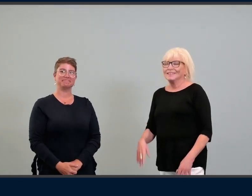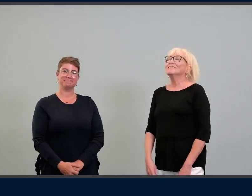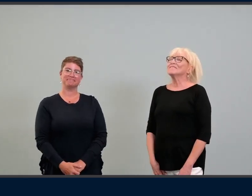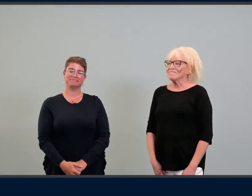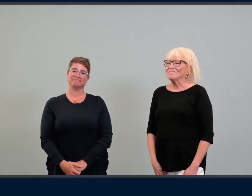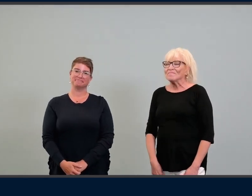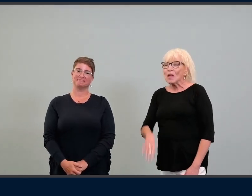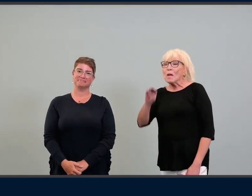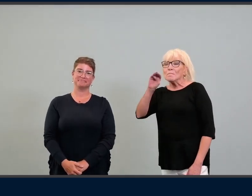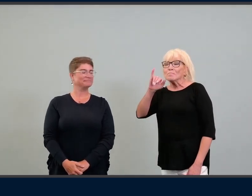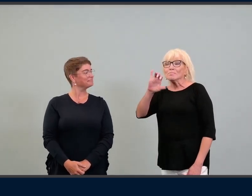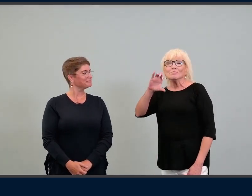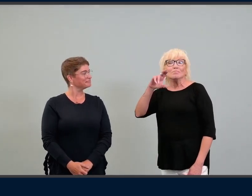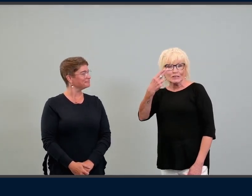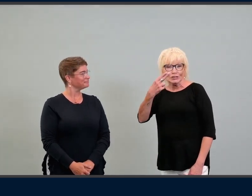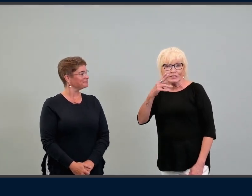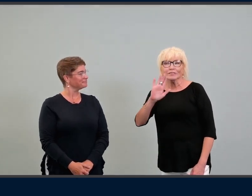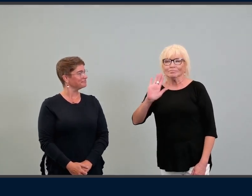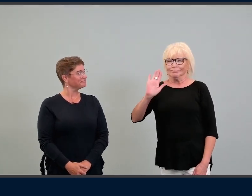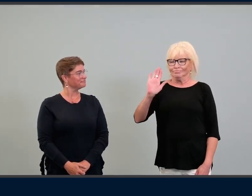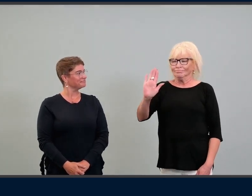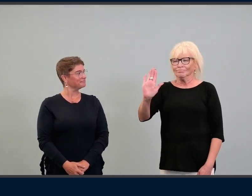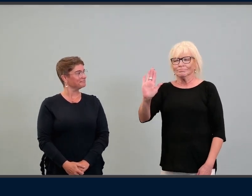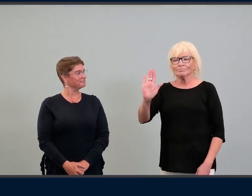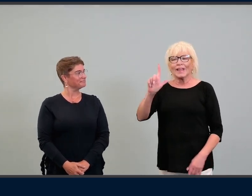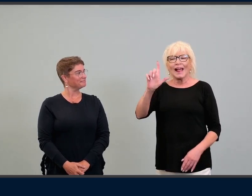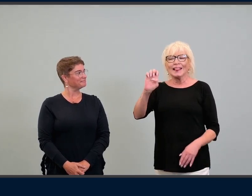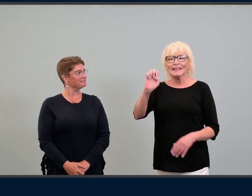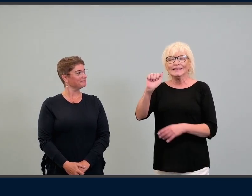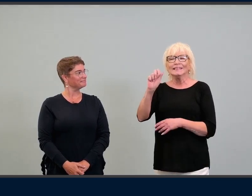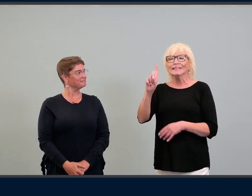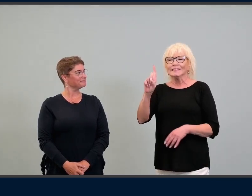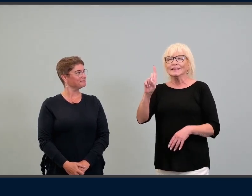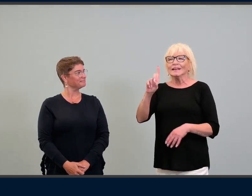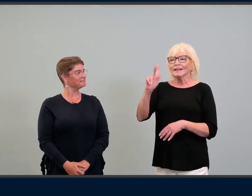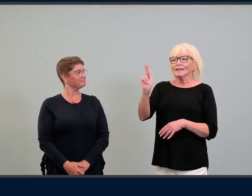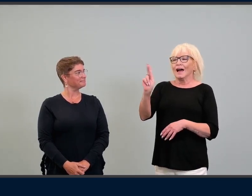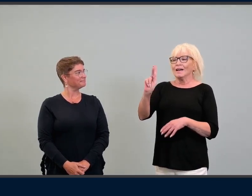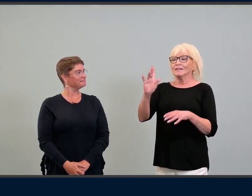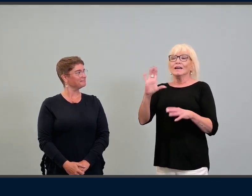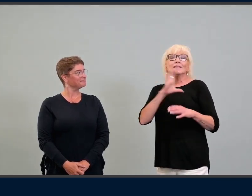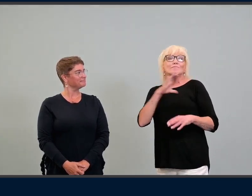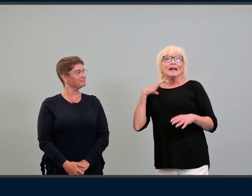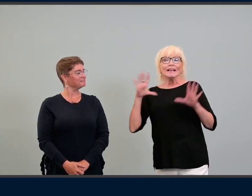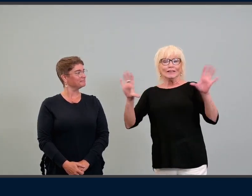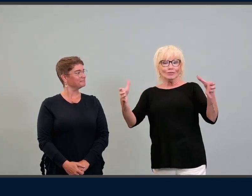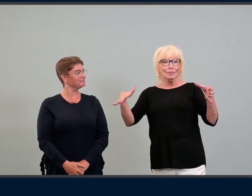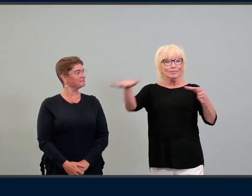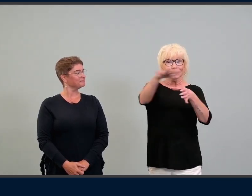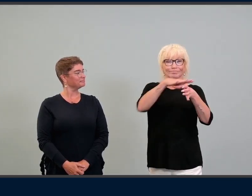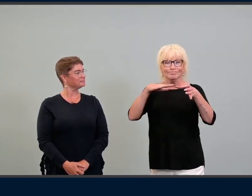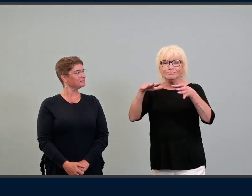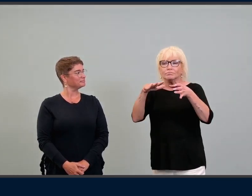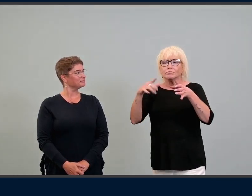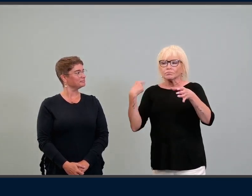CAMILLE JETER >> Let me tell you about us. In Michigan, we have the LEAD-K committee.